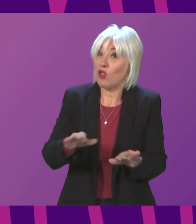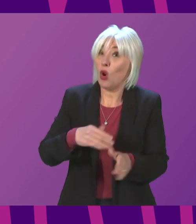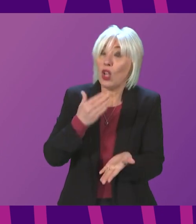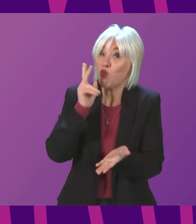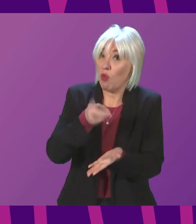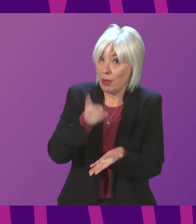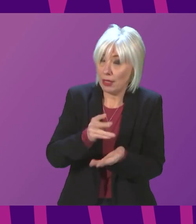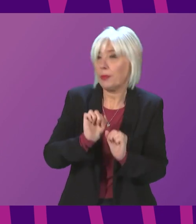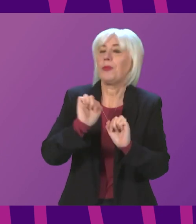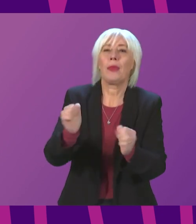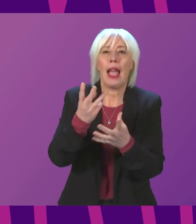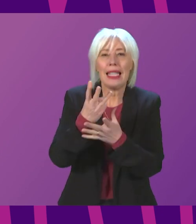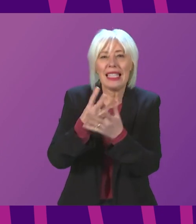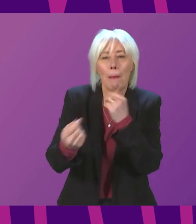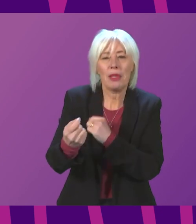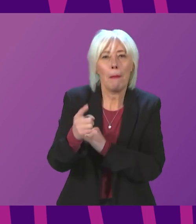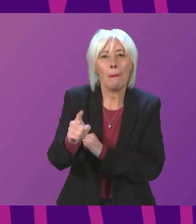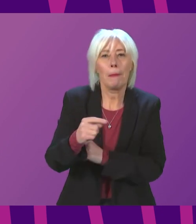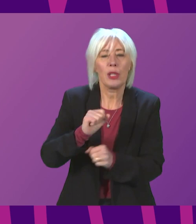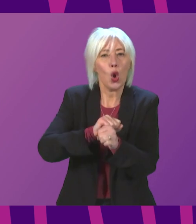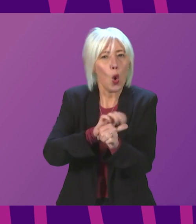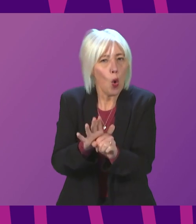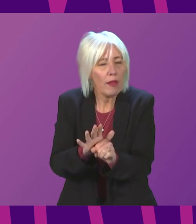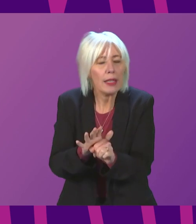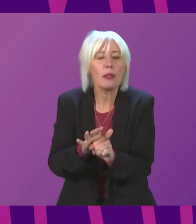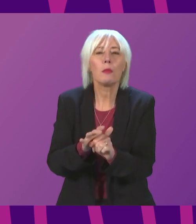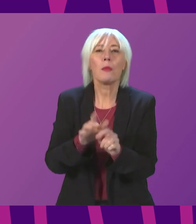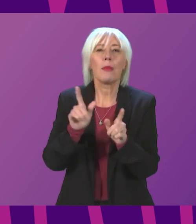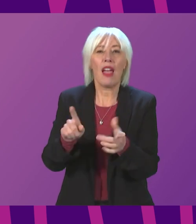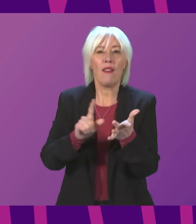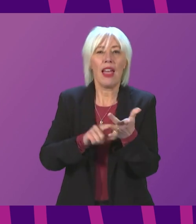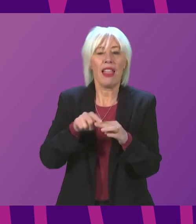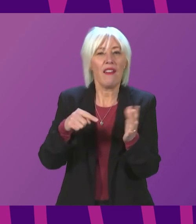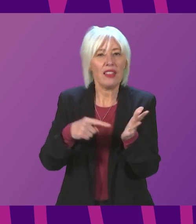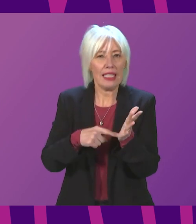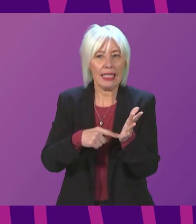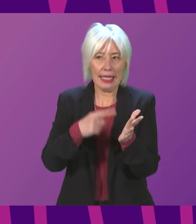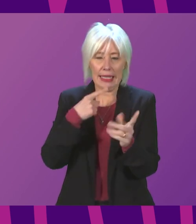symptoms of Covid, even if you have taken an LFD test that has produced a positive result,